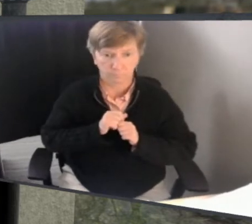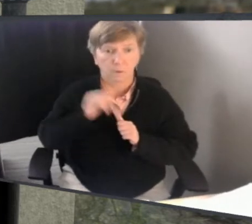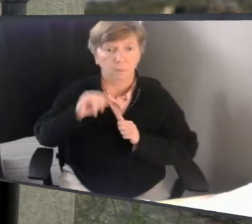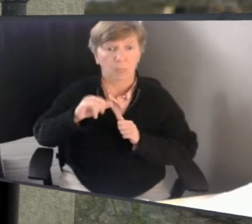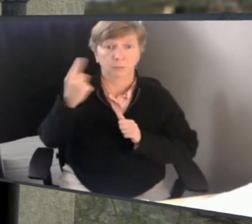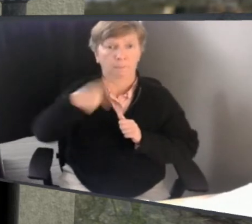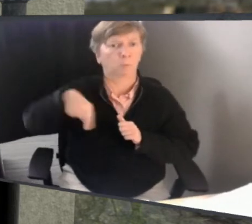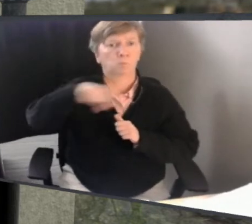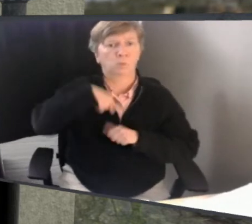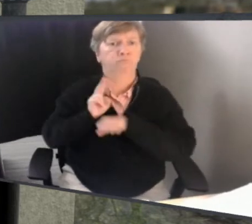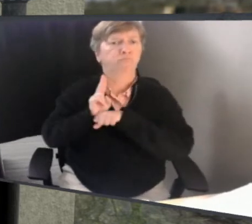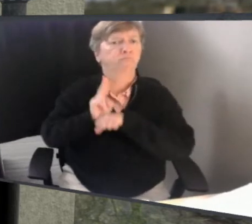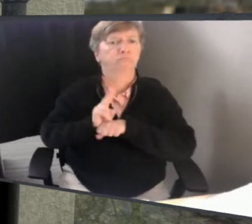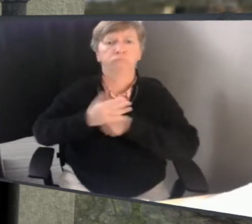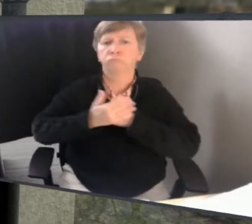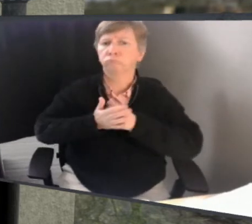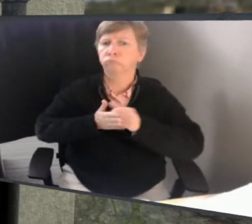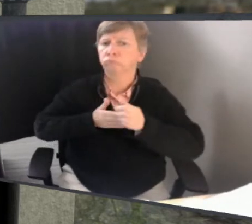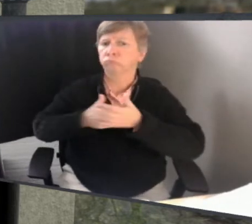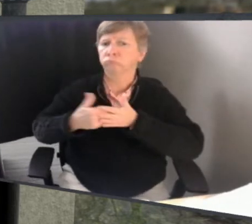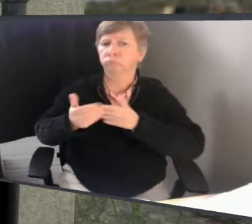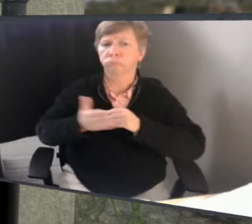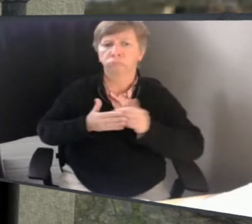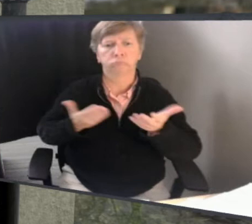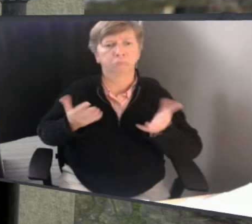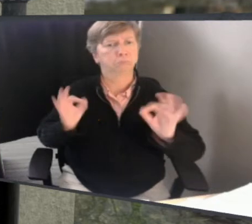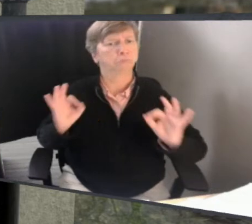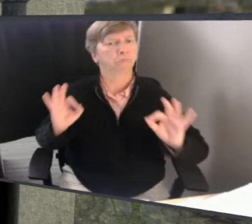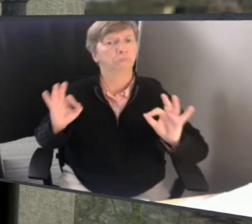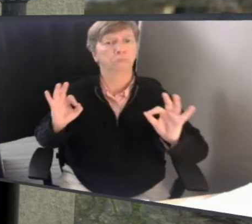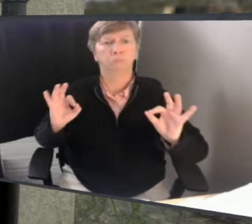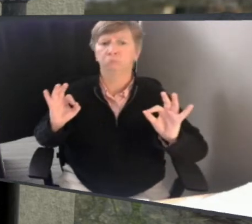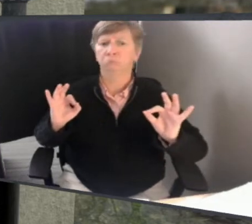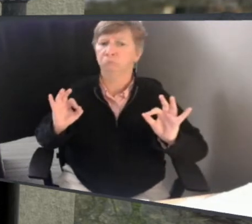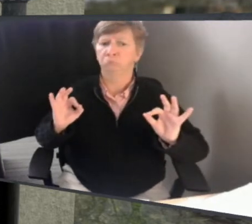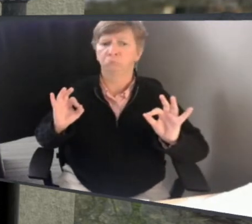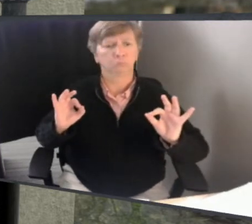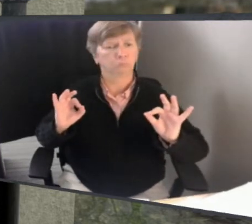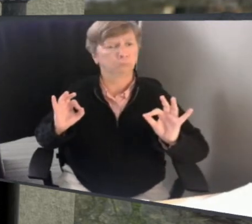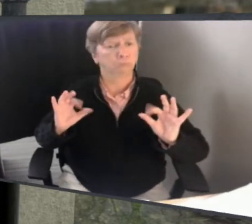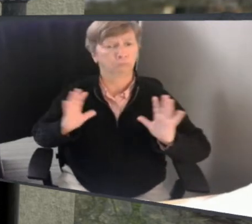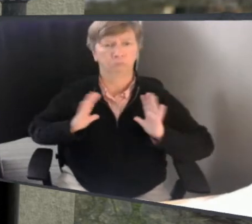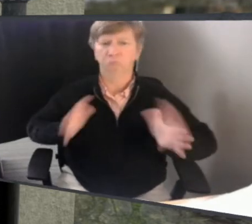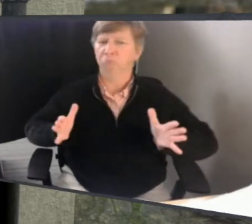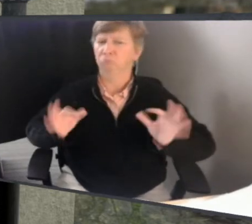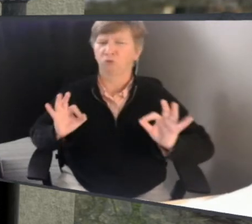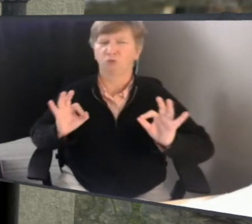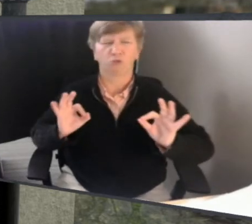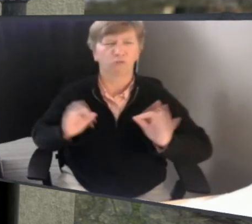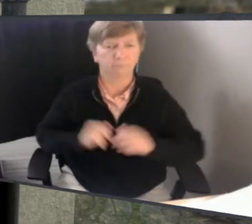attention. That is part of deaf culture. We become used to that, very comfortable with it, it becomes